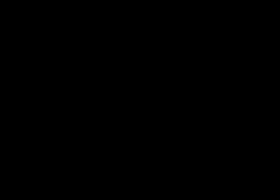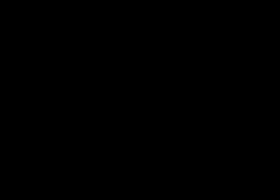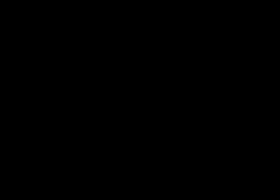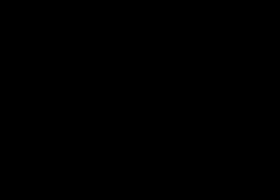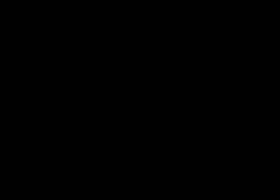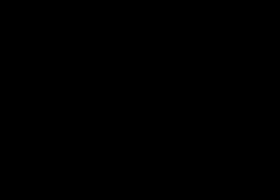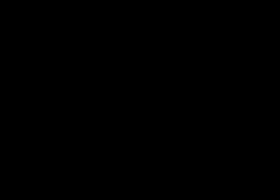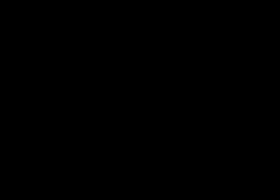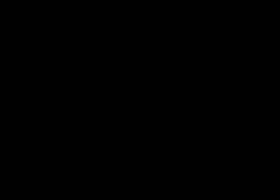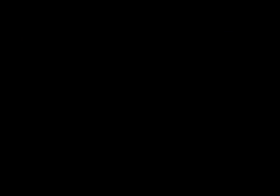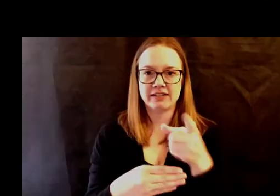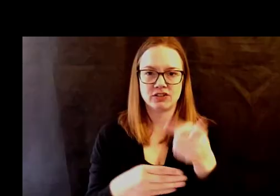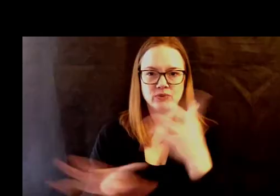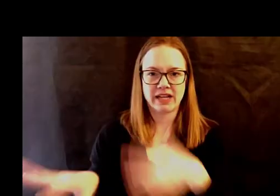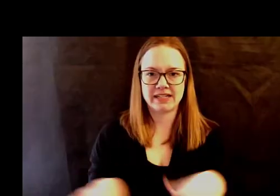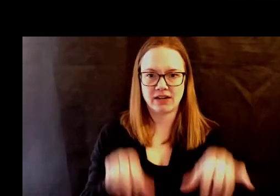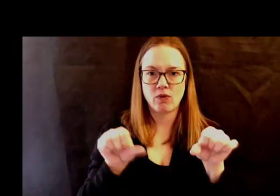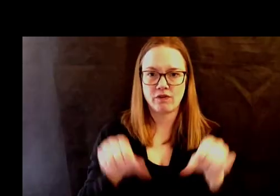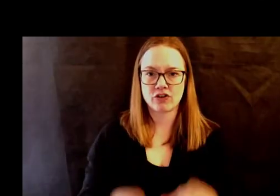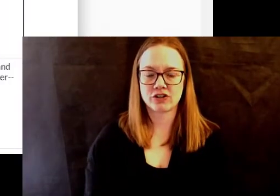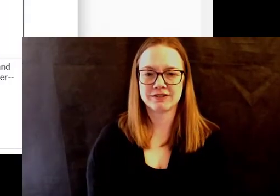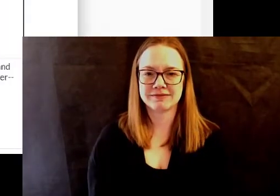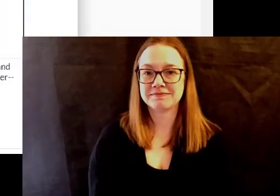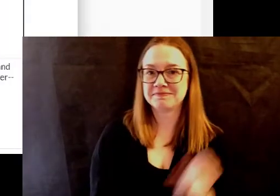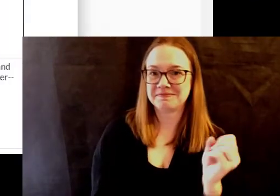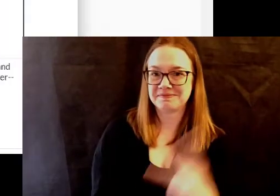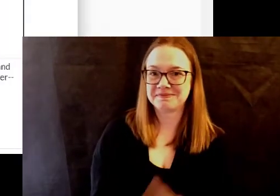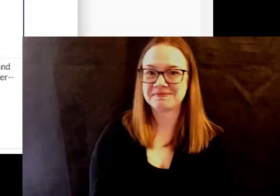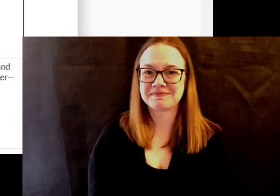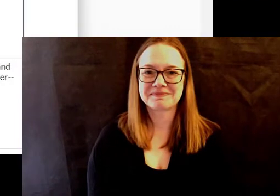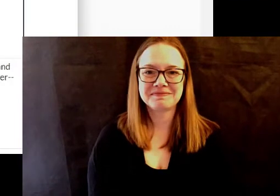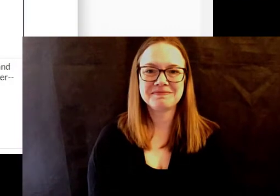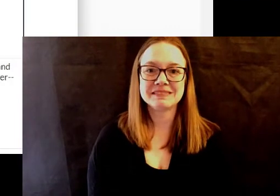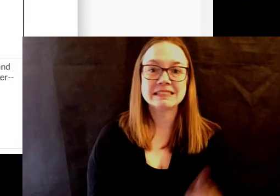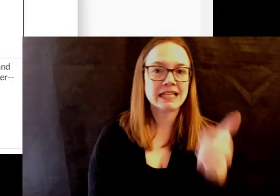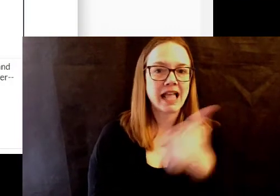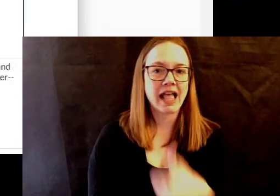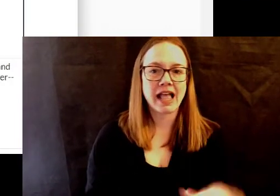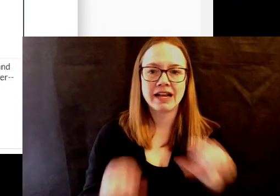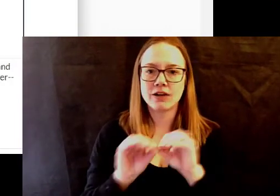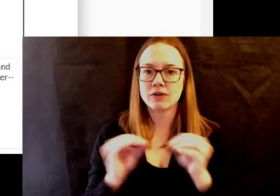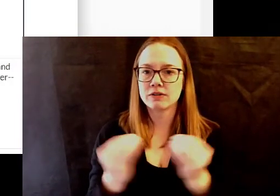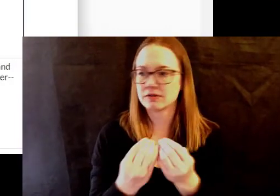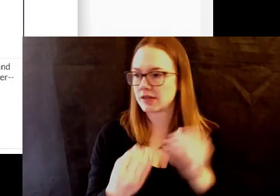So many organizations like CBHC will have a bill tracker throughout the session.